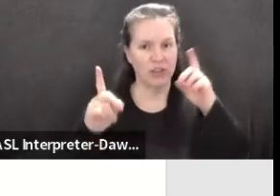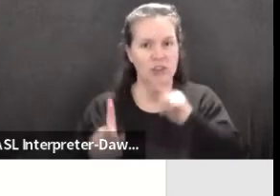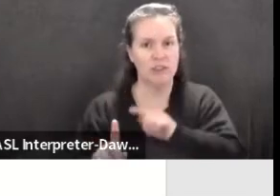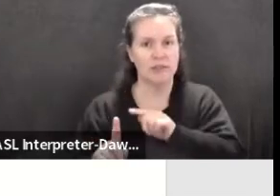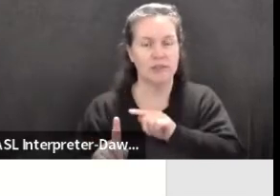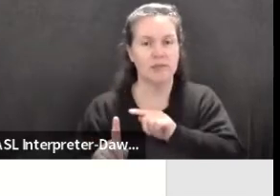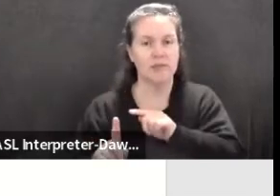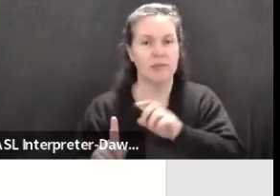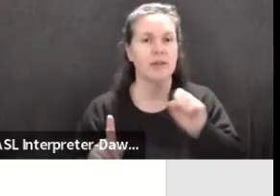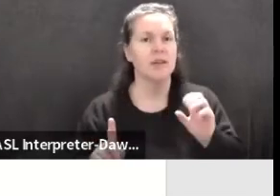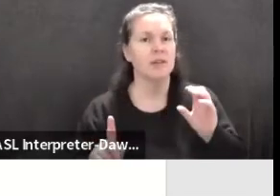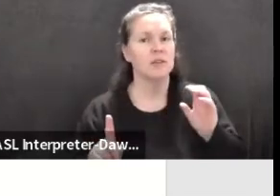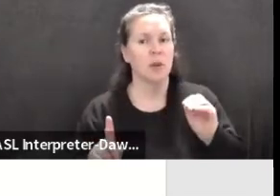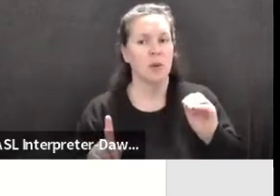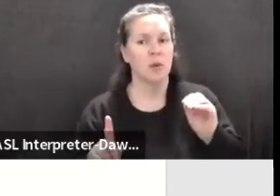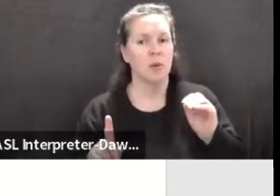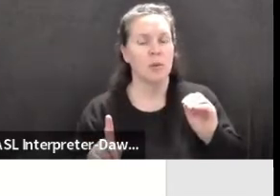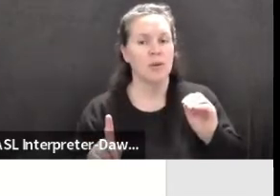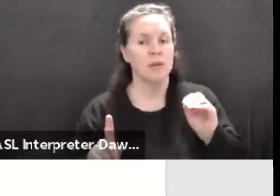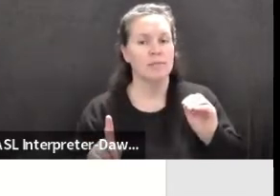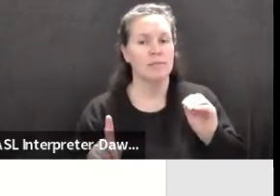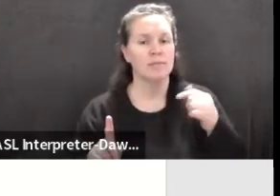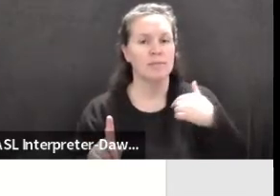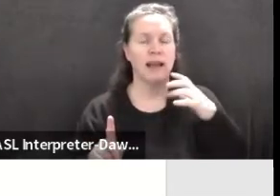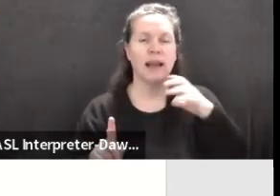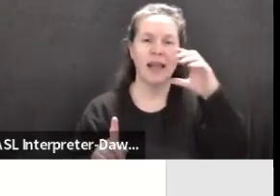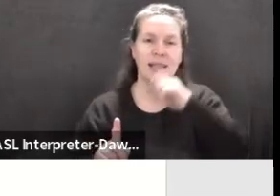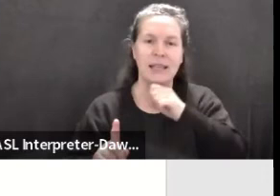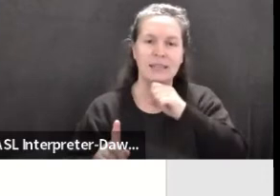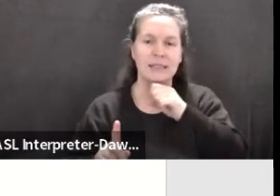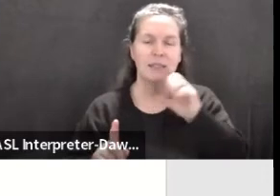And so, I guess, so to clarify first, you know,